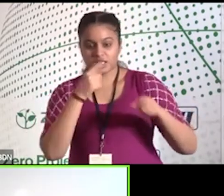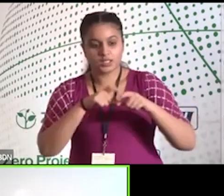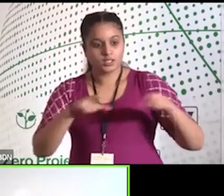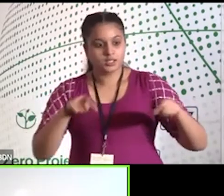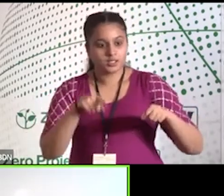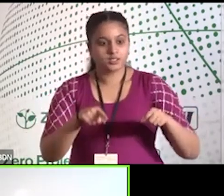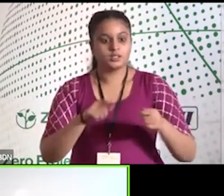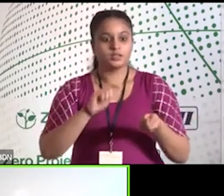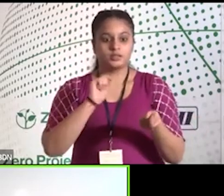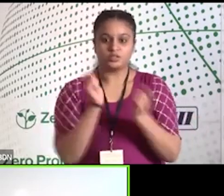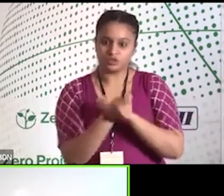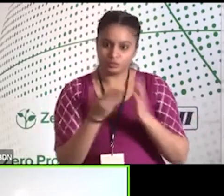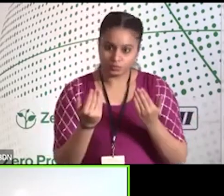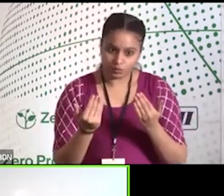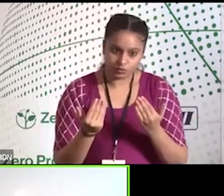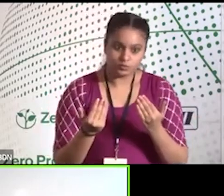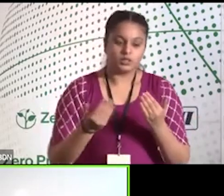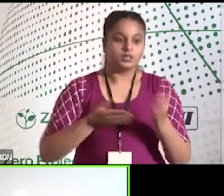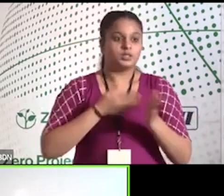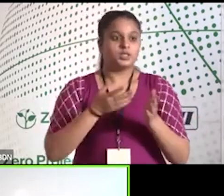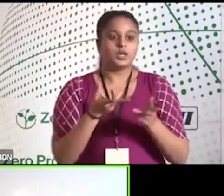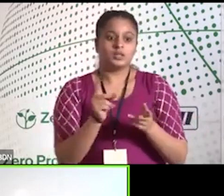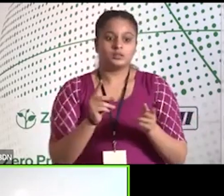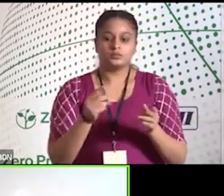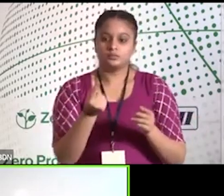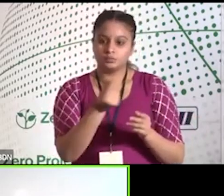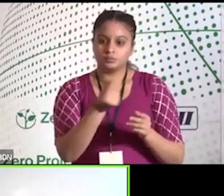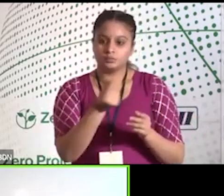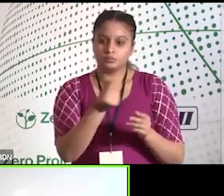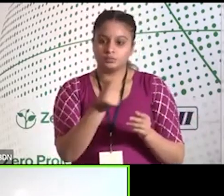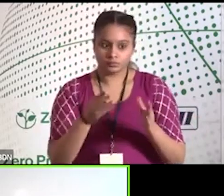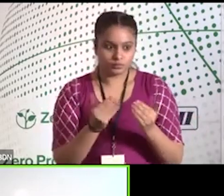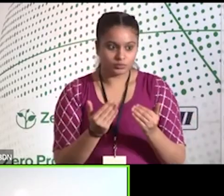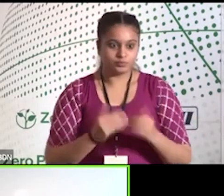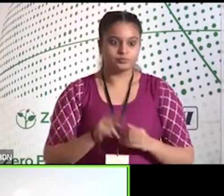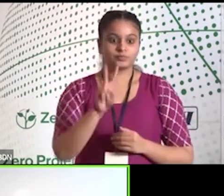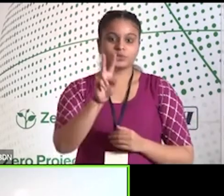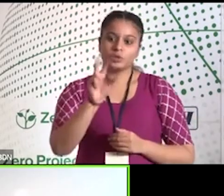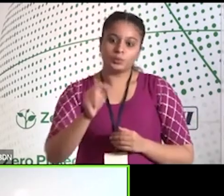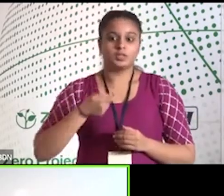it use all the biodegradable components and put in ₹20 with the fine napkins.